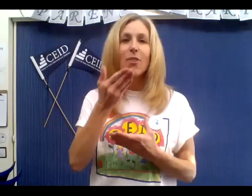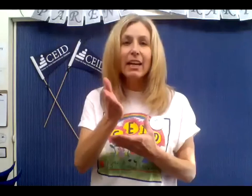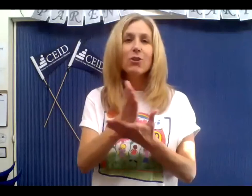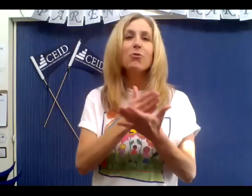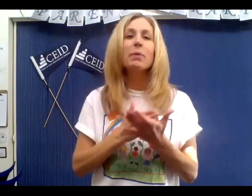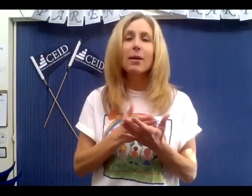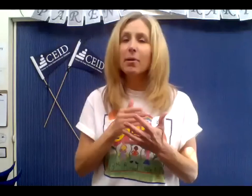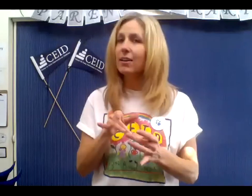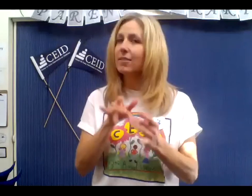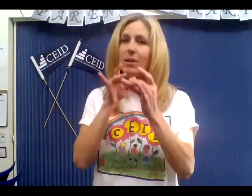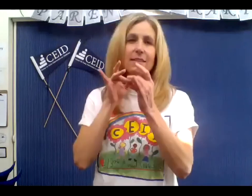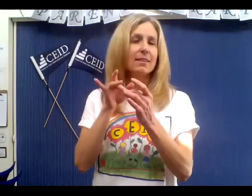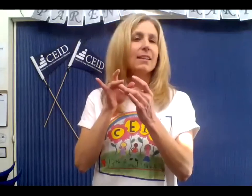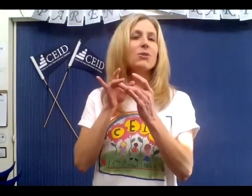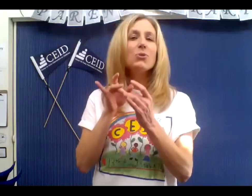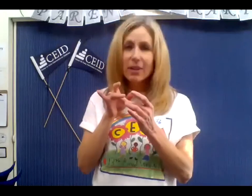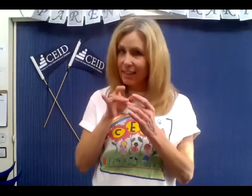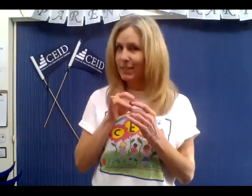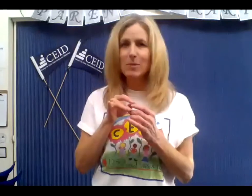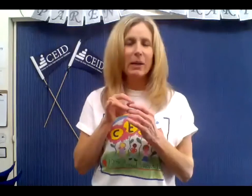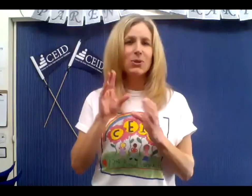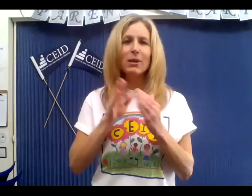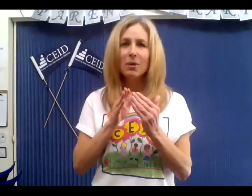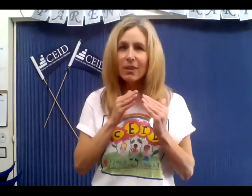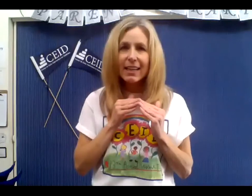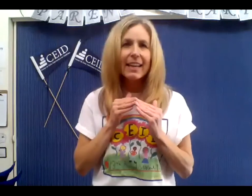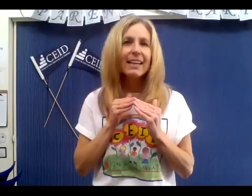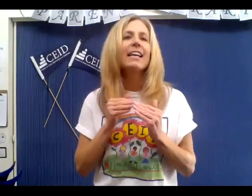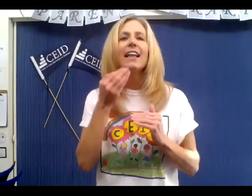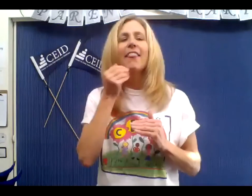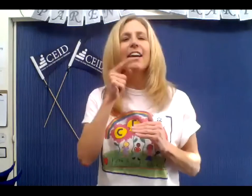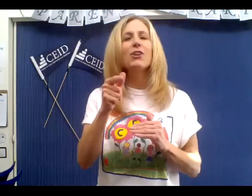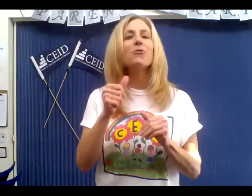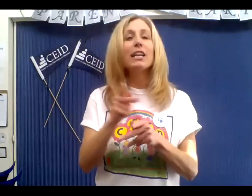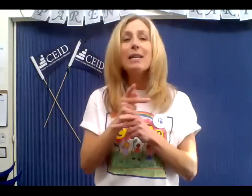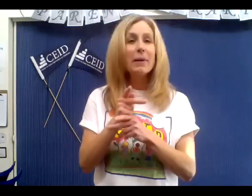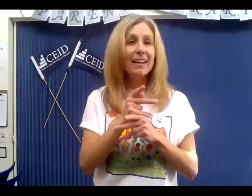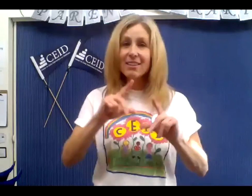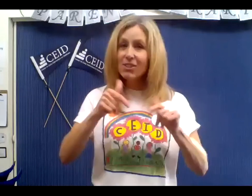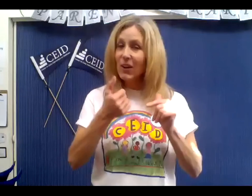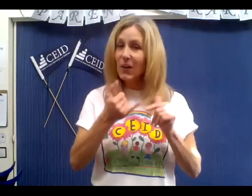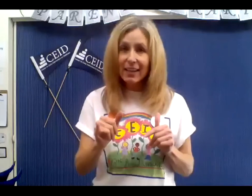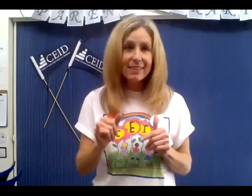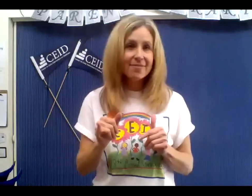So thank you for being a part of what is an extraordinary special community. Thank you for keeping us going.